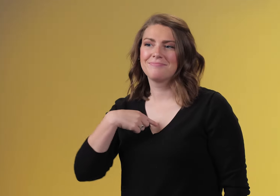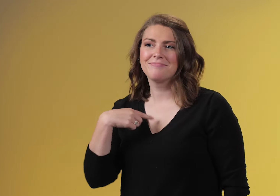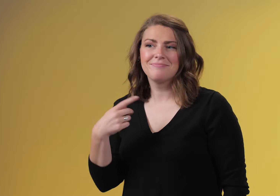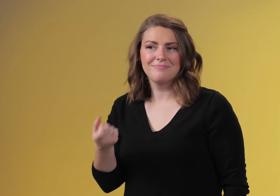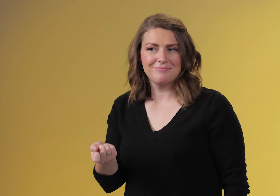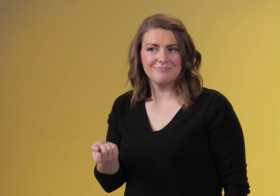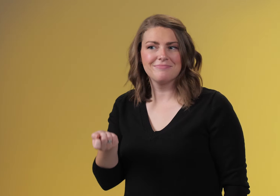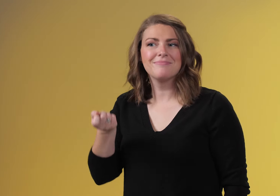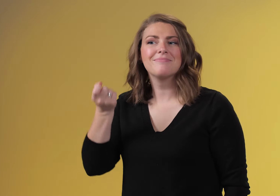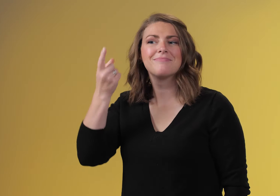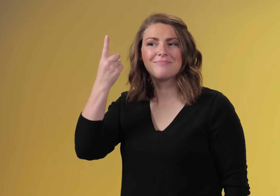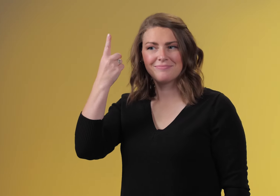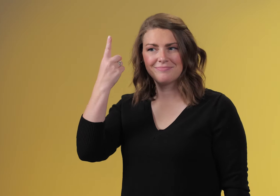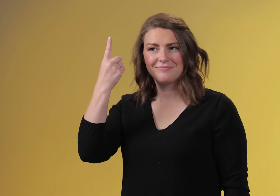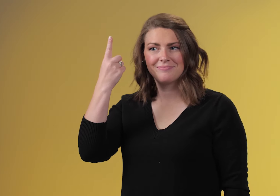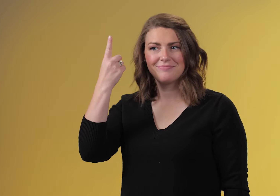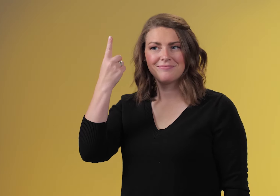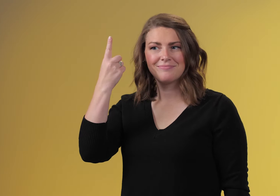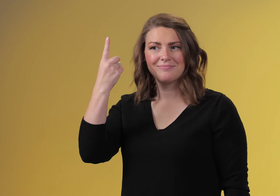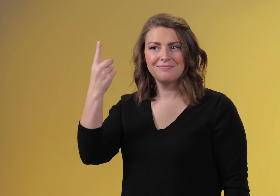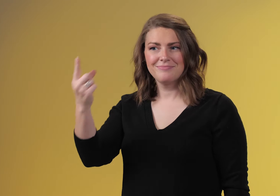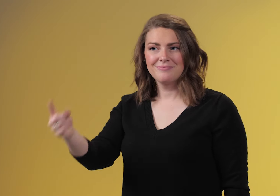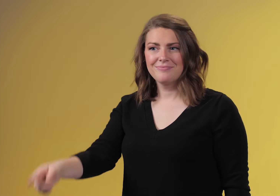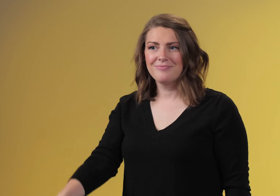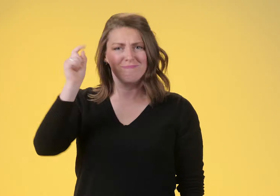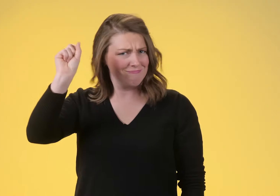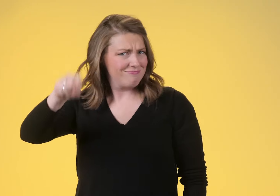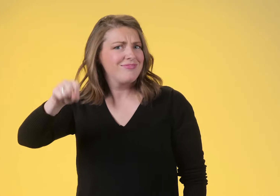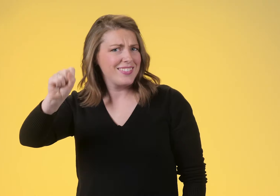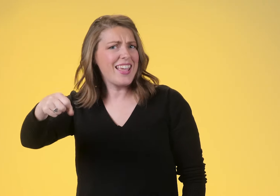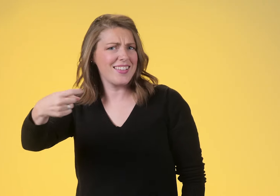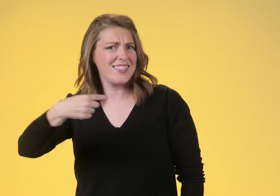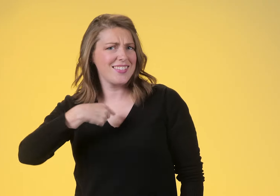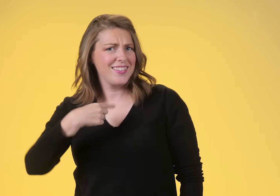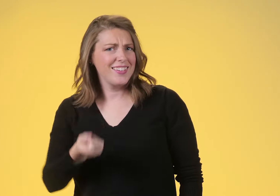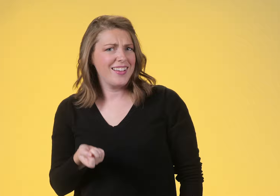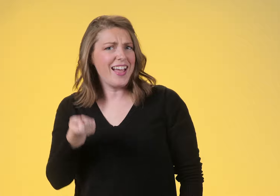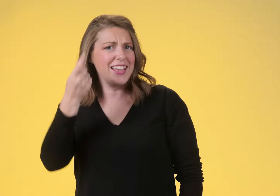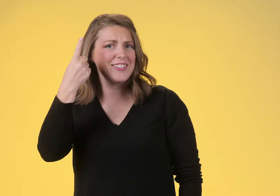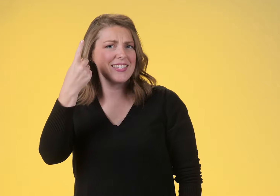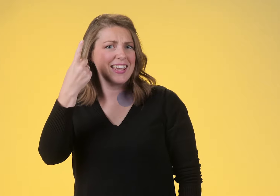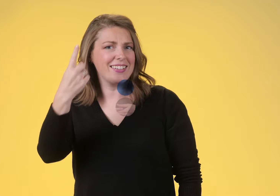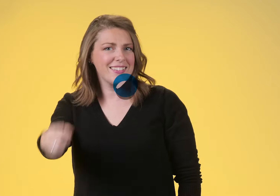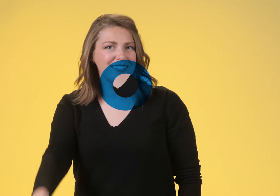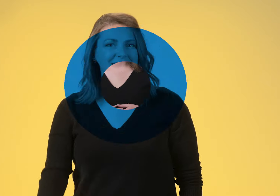and showing that that lightbulb is coming on, 'yes, I understand.'